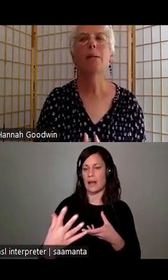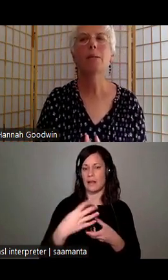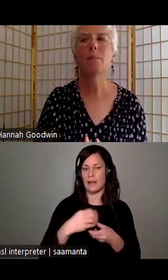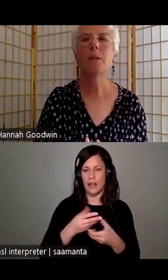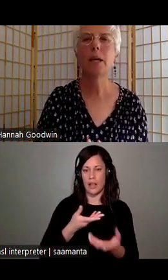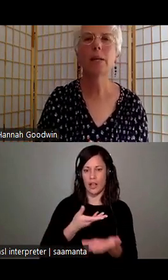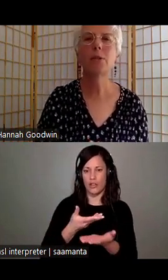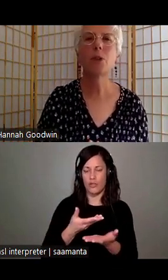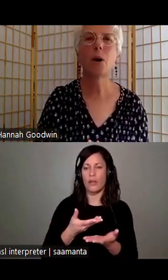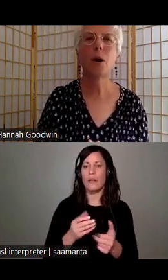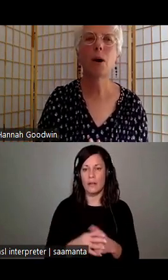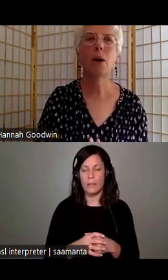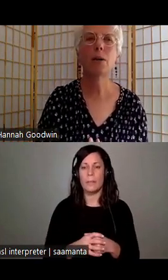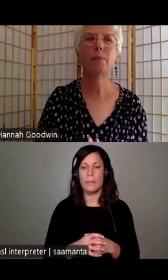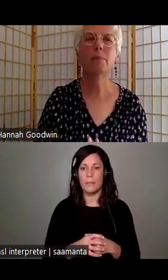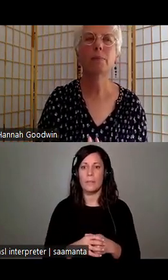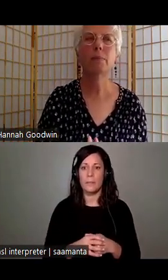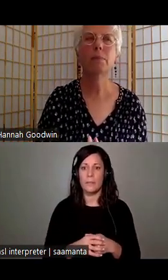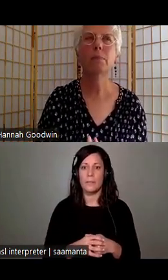Because some things they're very tricky